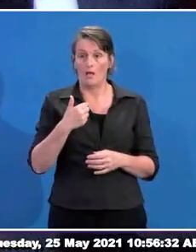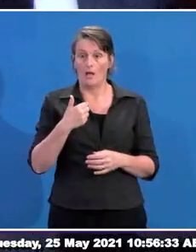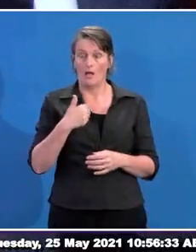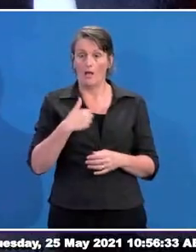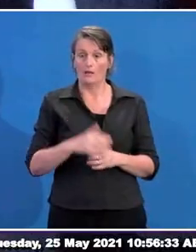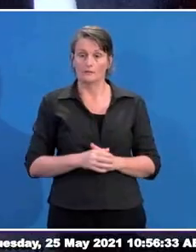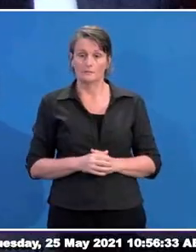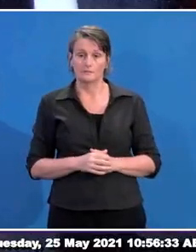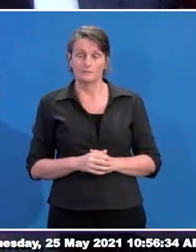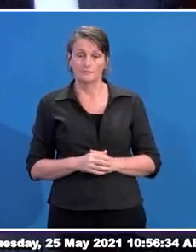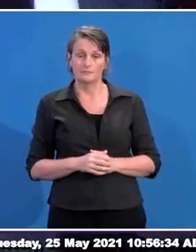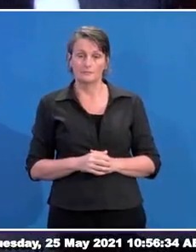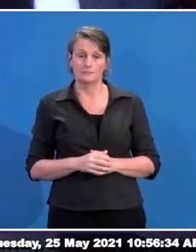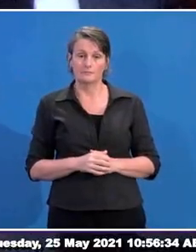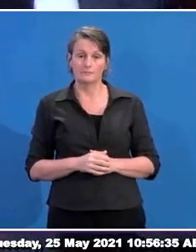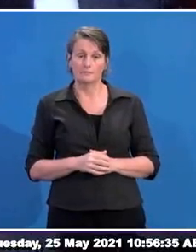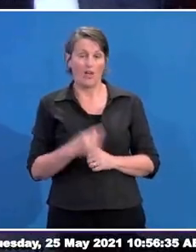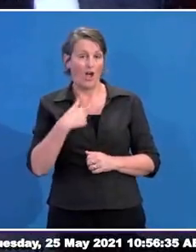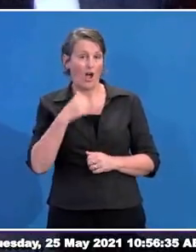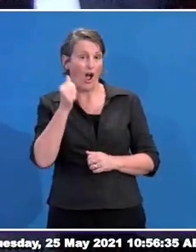in what happens when someone goes to the hospital.